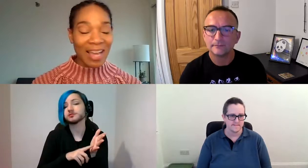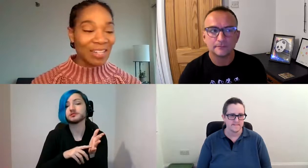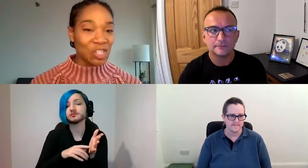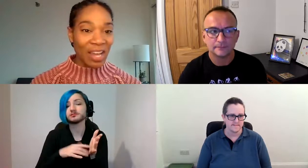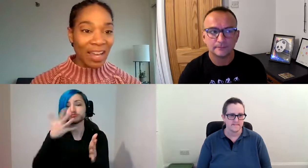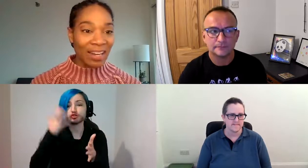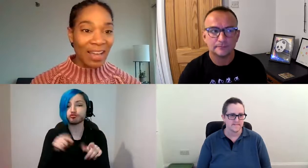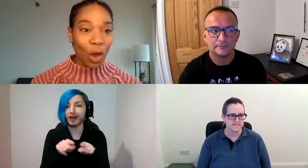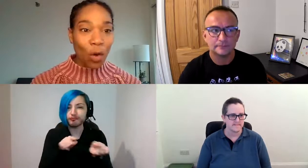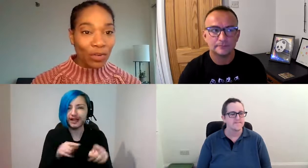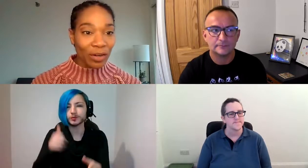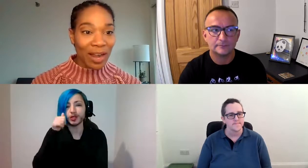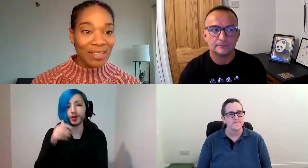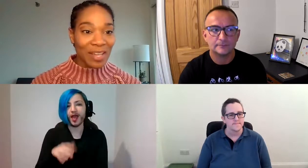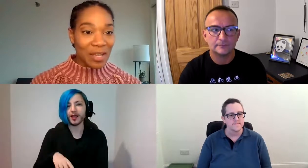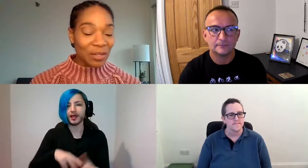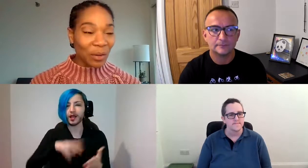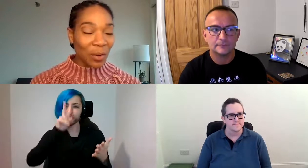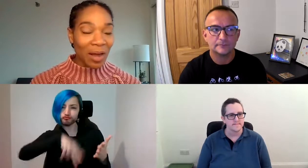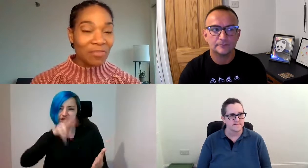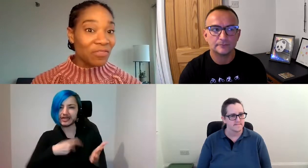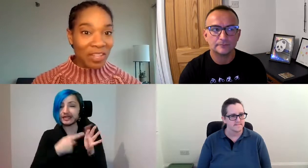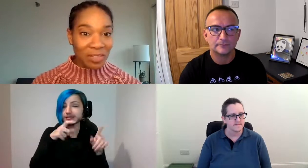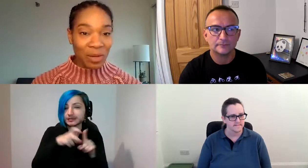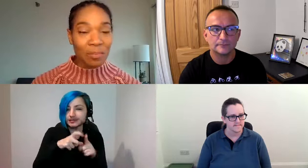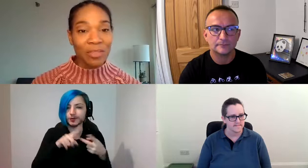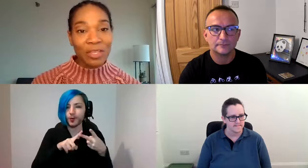60s Harlem and from a community of mostly black, who